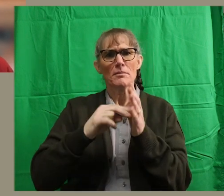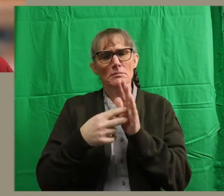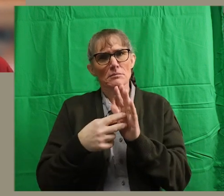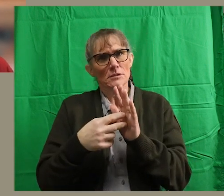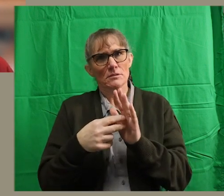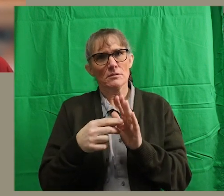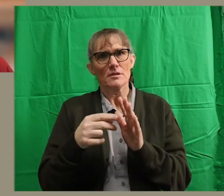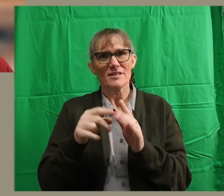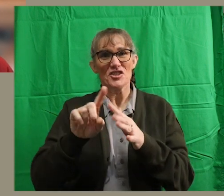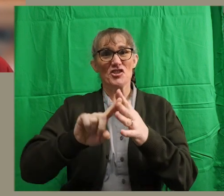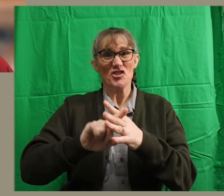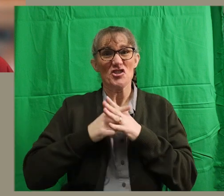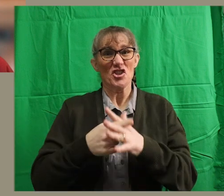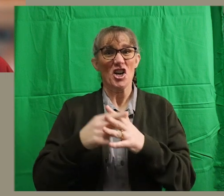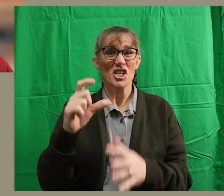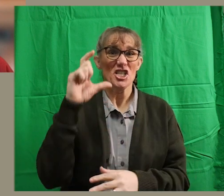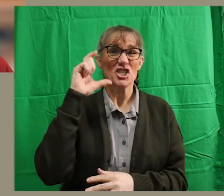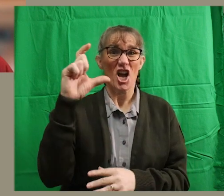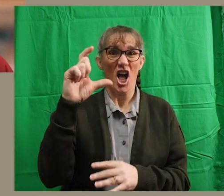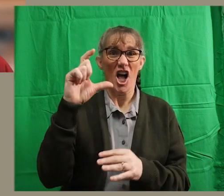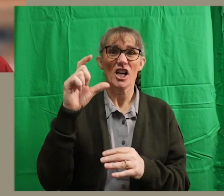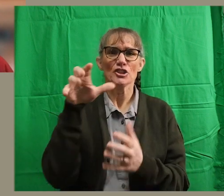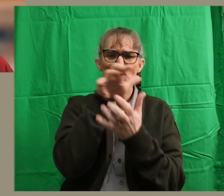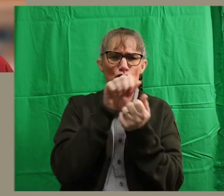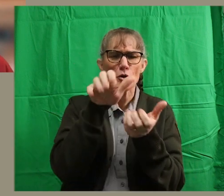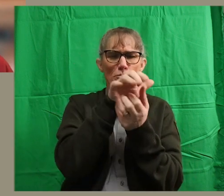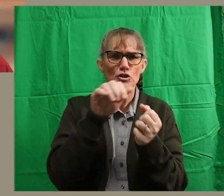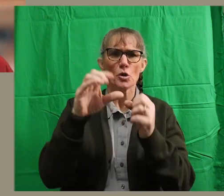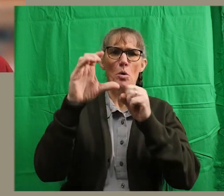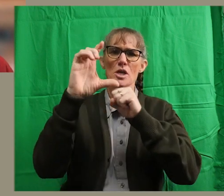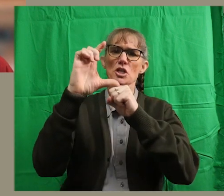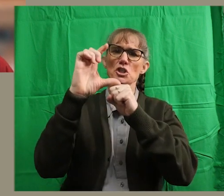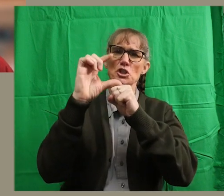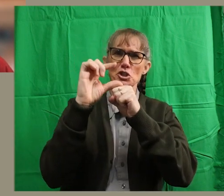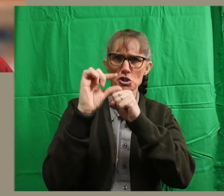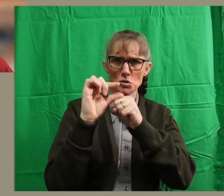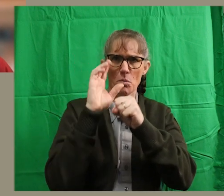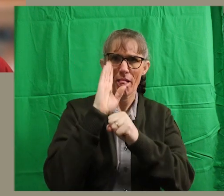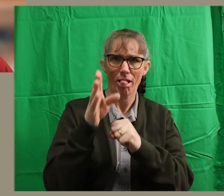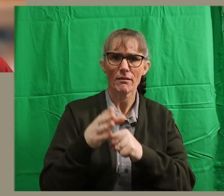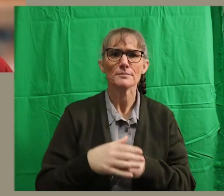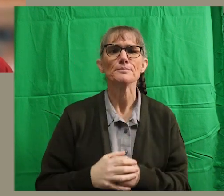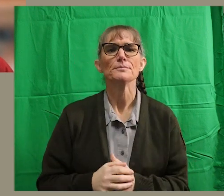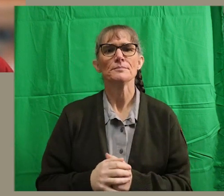have really high-crowned teeth if you're chewing food that is going to wear down your teeth. And so